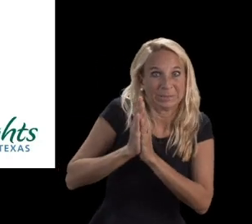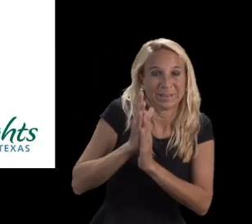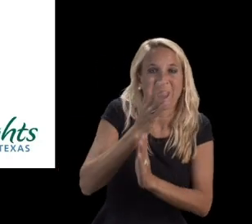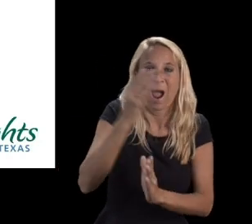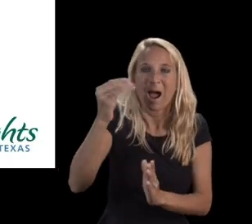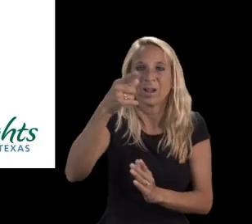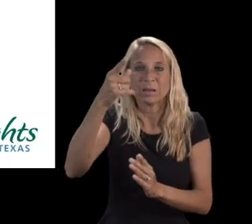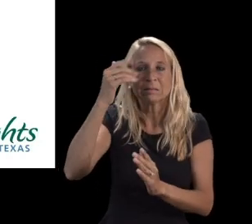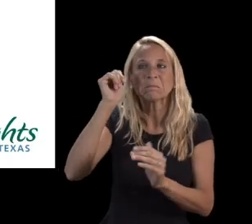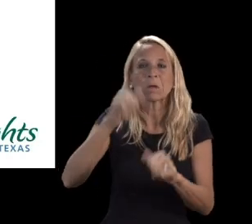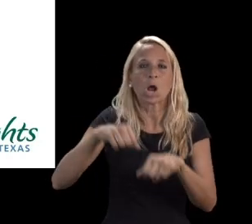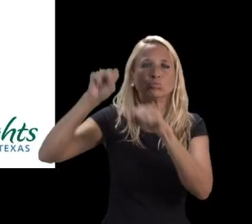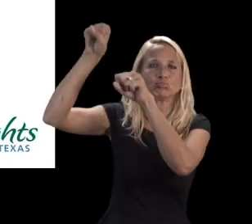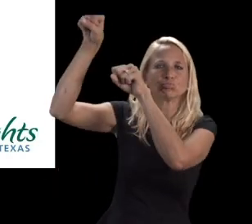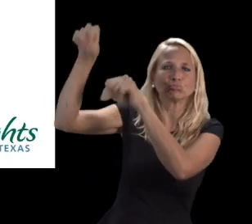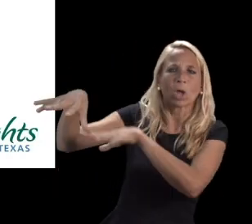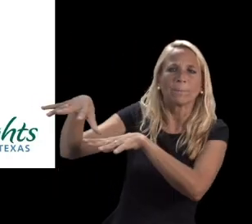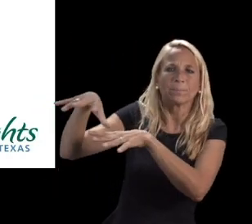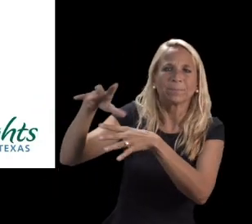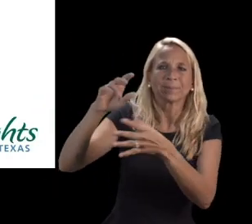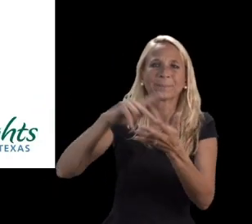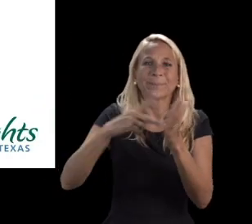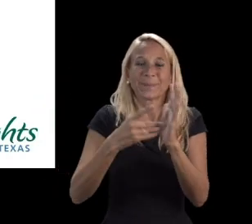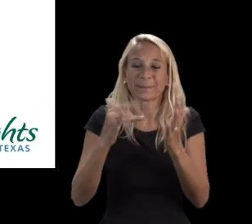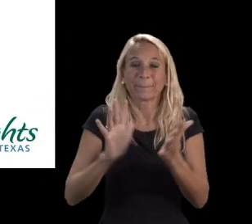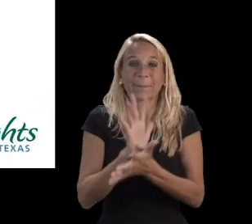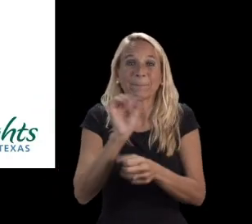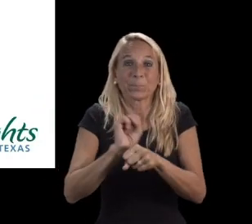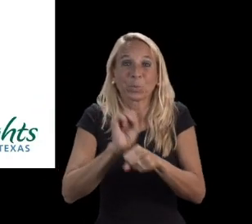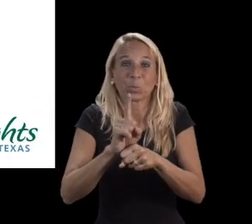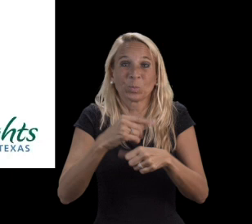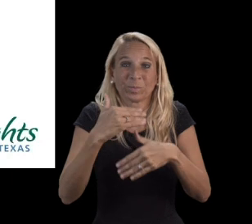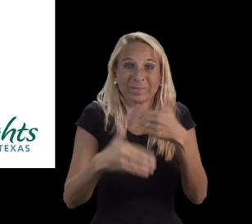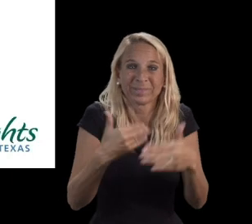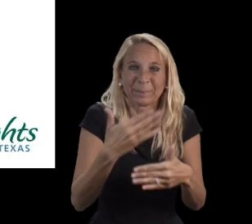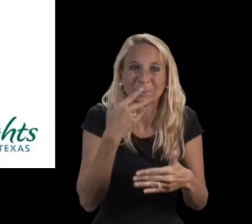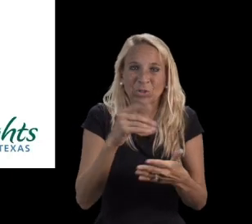and there's paperwork within your notice that you receive of the date and time of